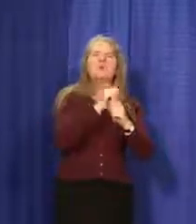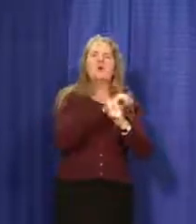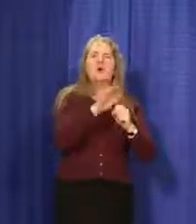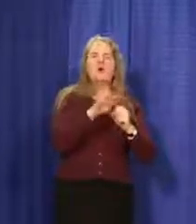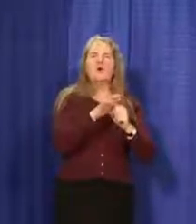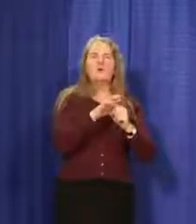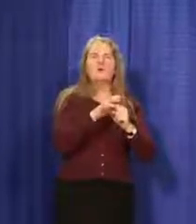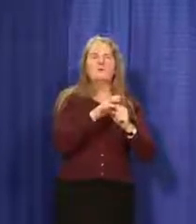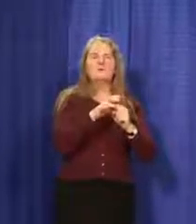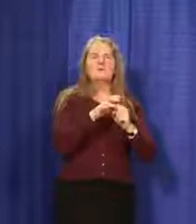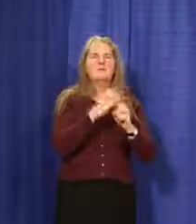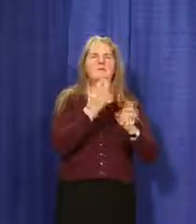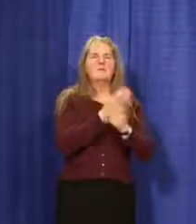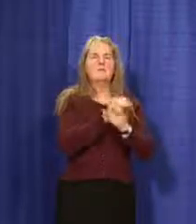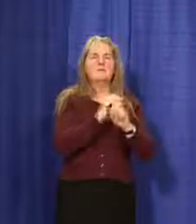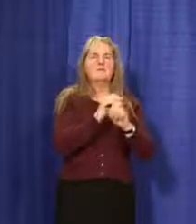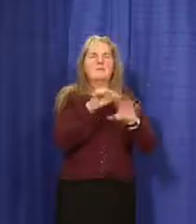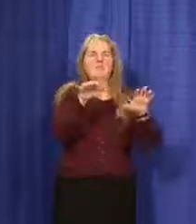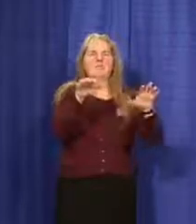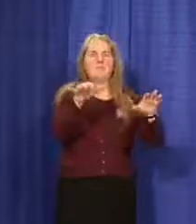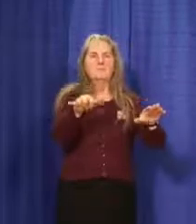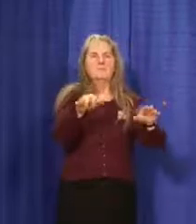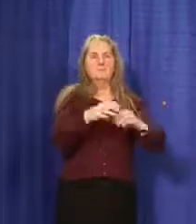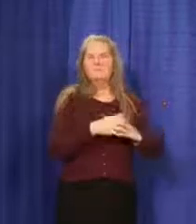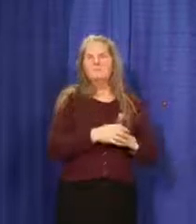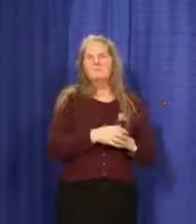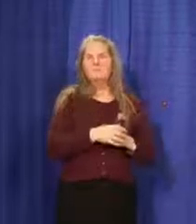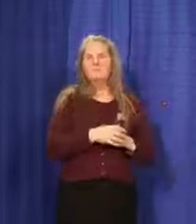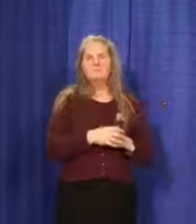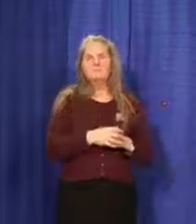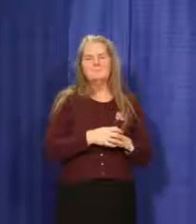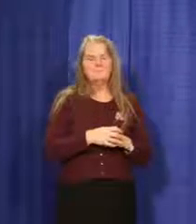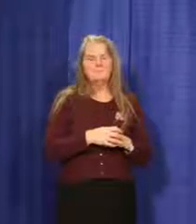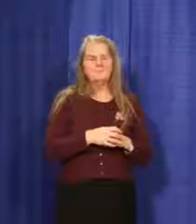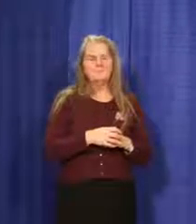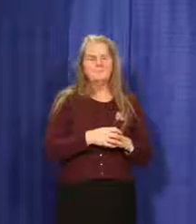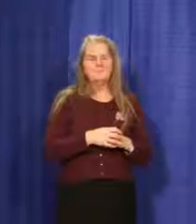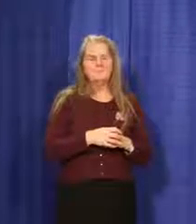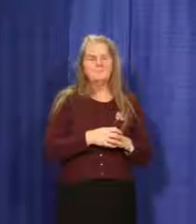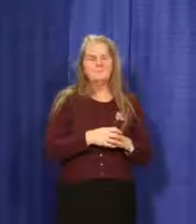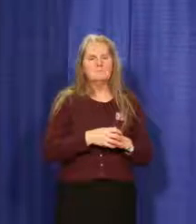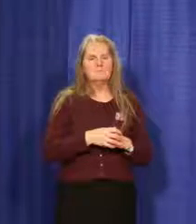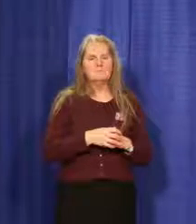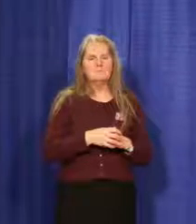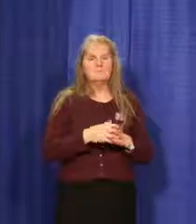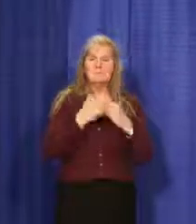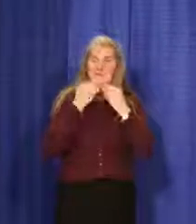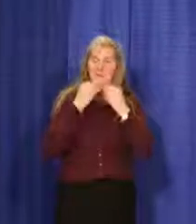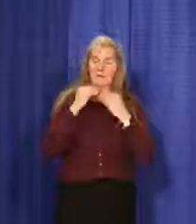this and stay ahead of that community spread.